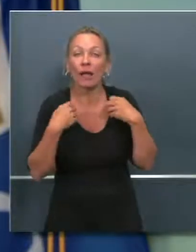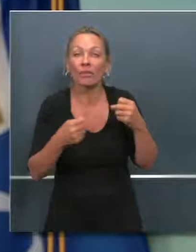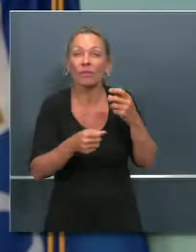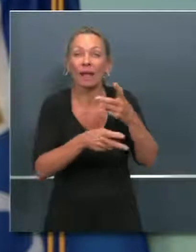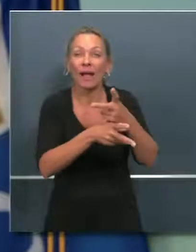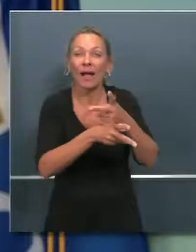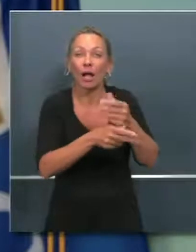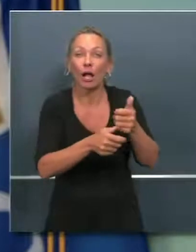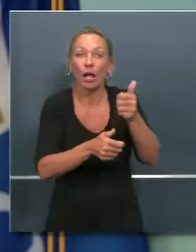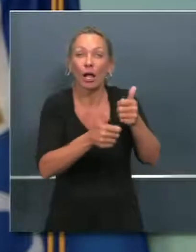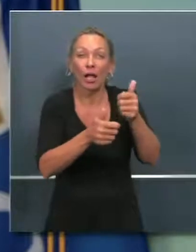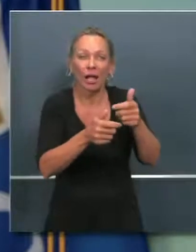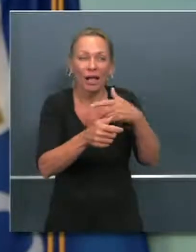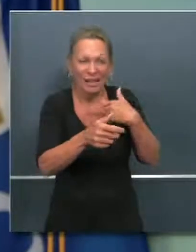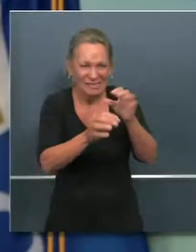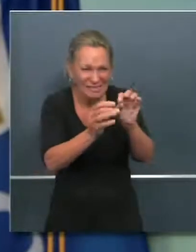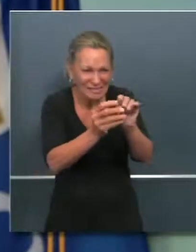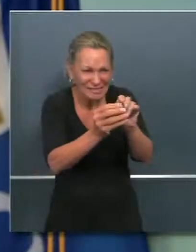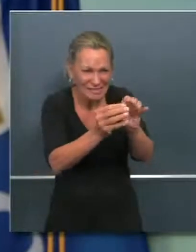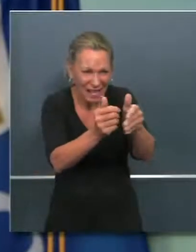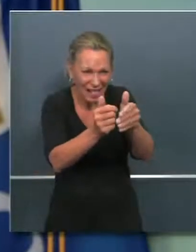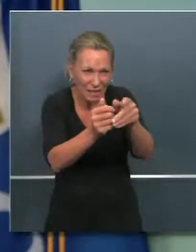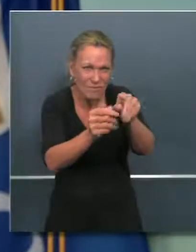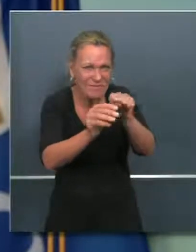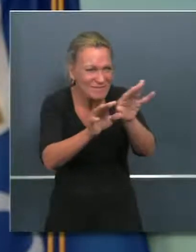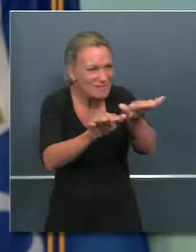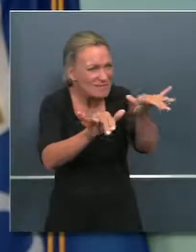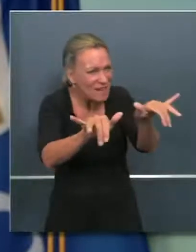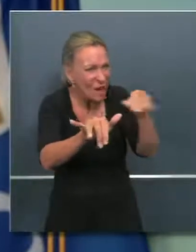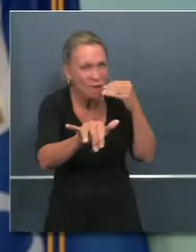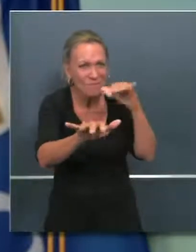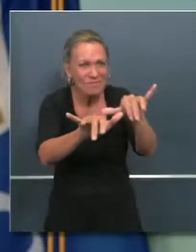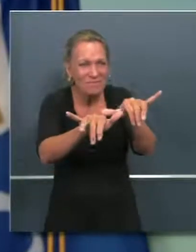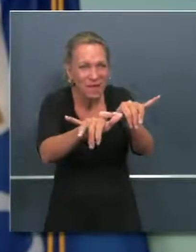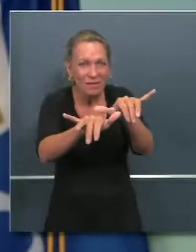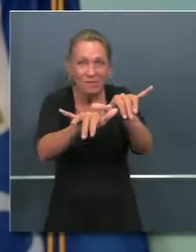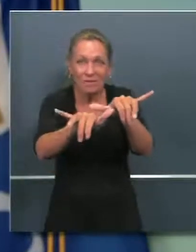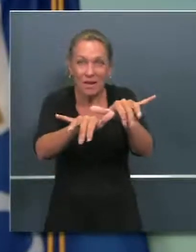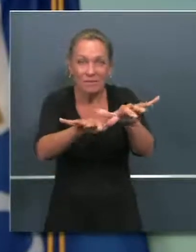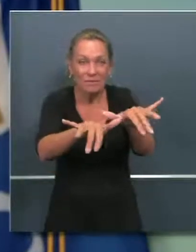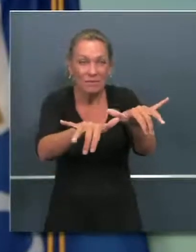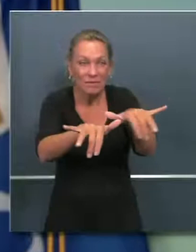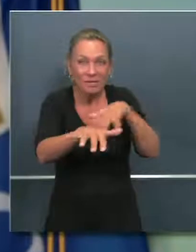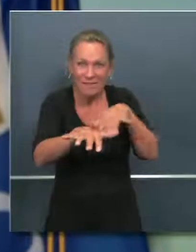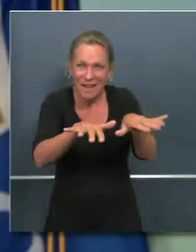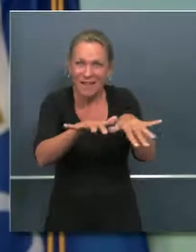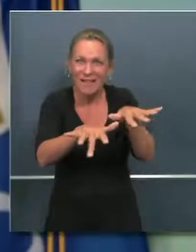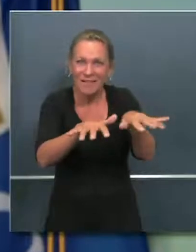again to mitigate the spread of this disease to help support some stabilization in their hospital